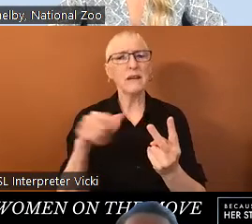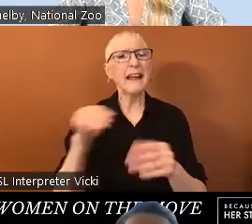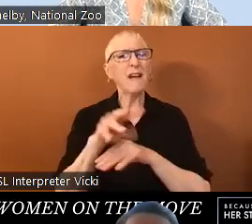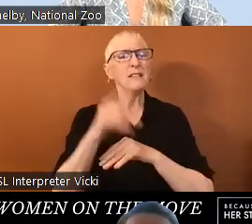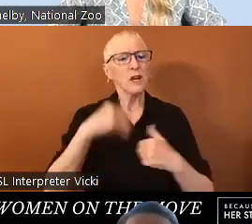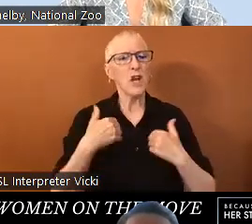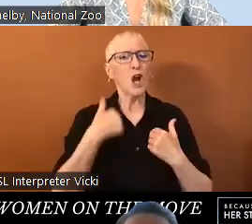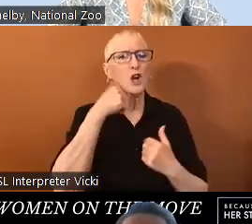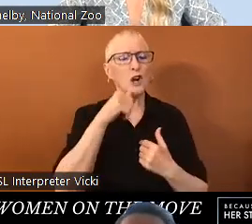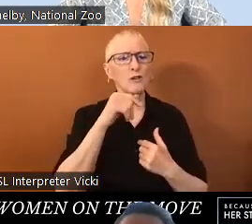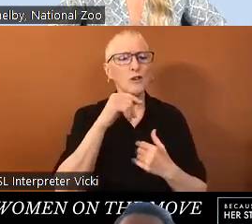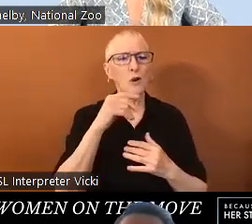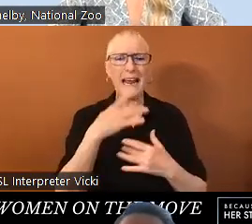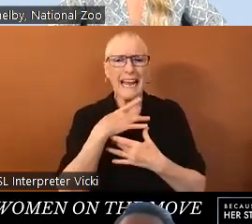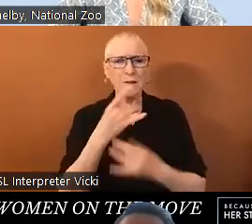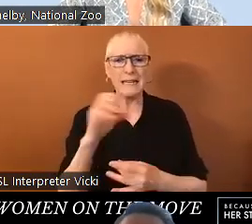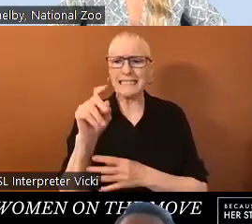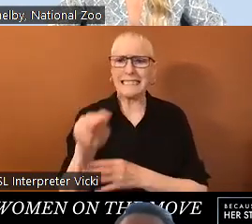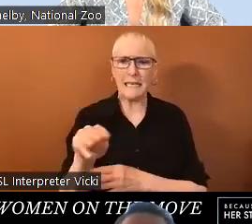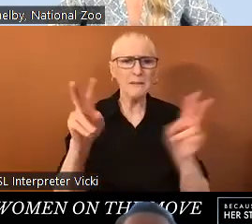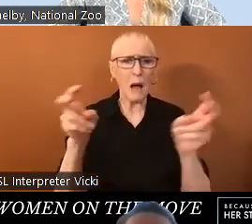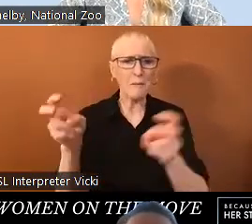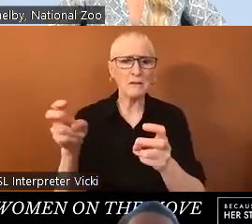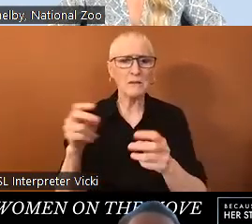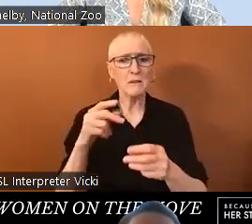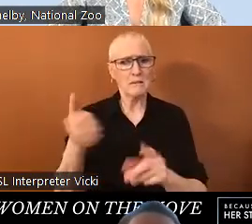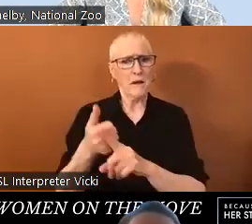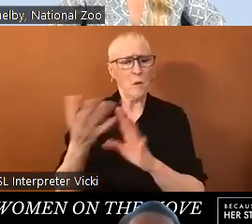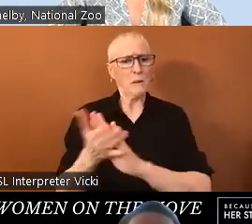who are interested in STEM topics and who want to become researchers like you someday?